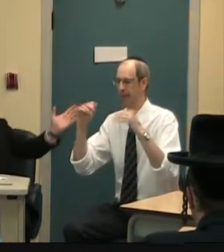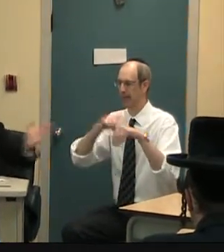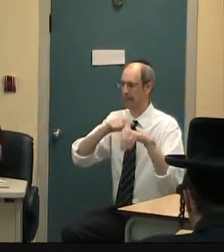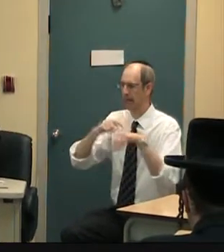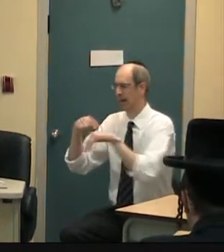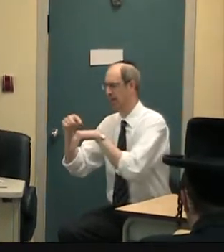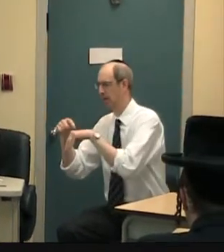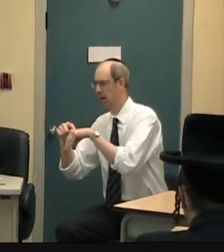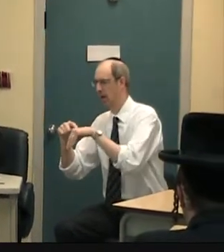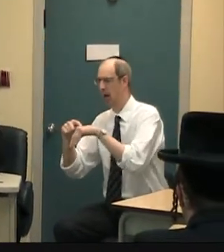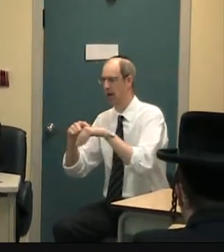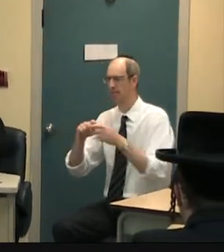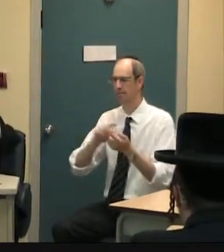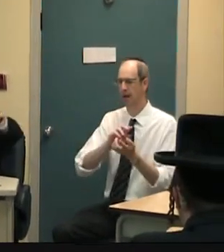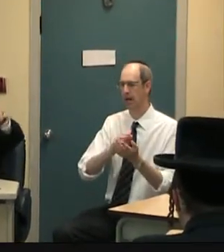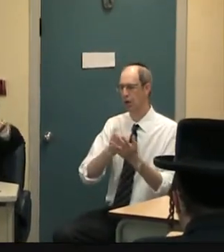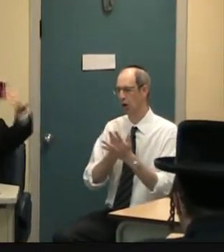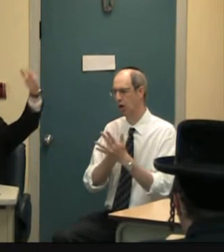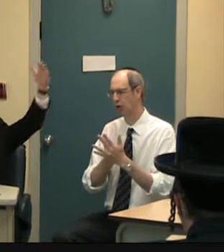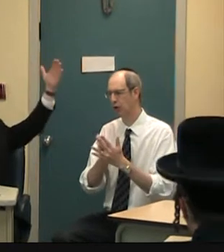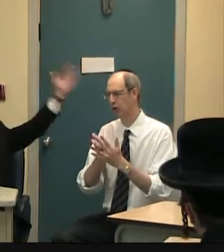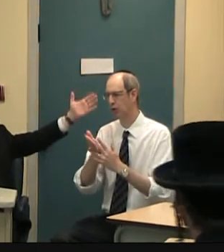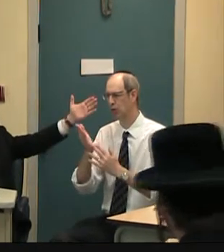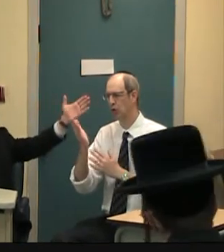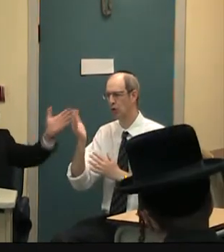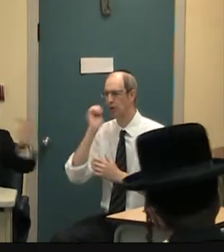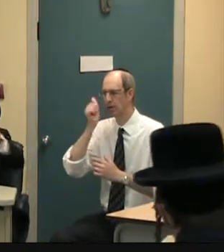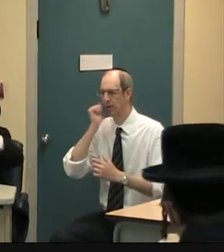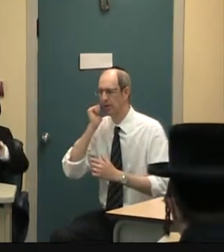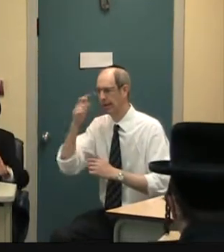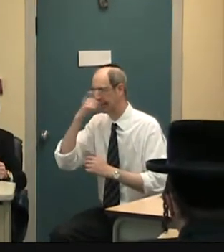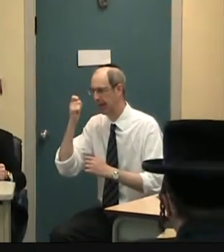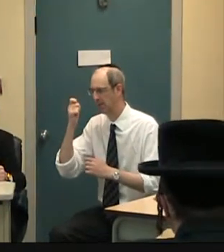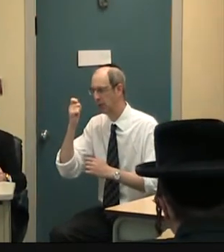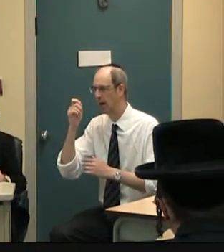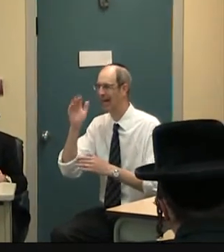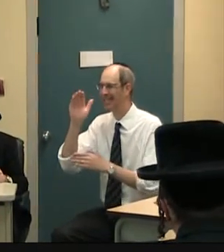gradually as we move to at summer the days get longer and the night's get shorter and shorter and